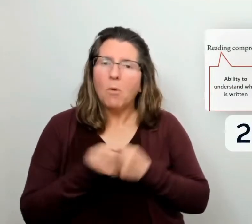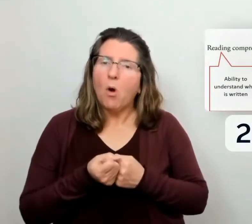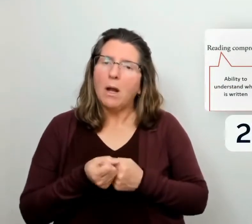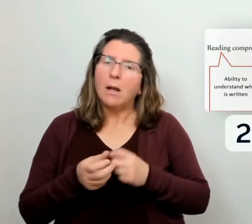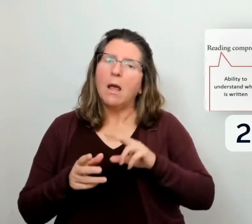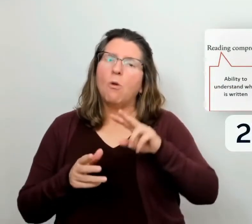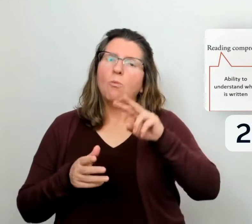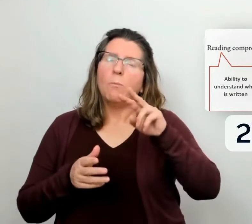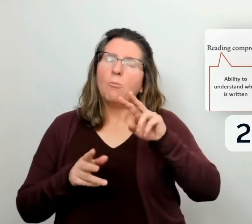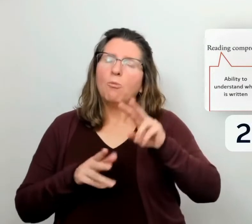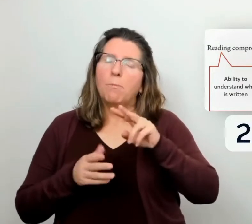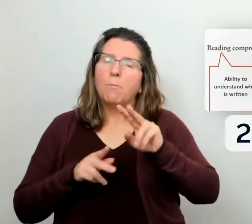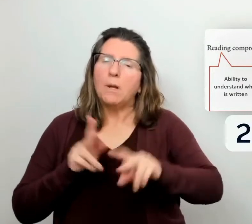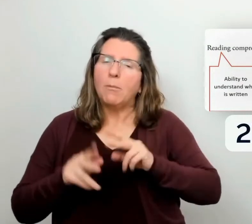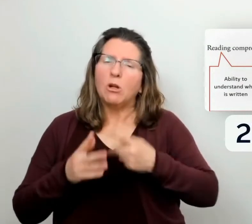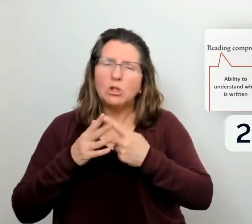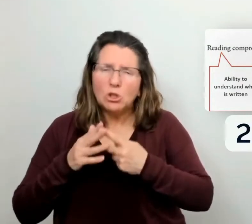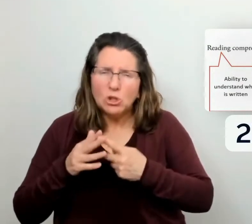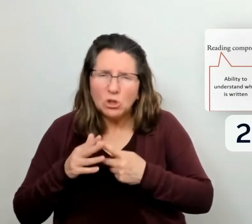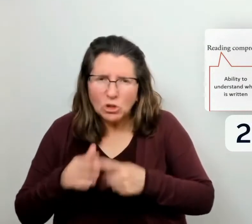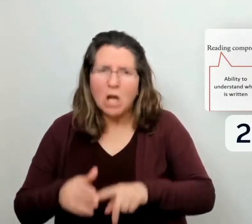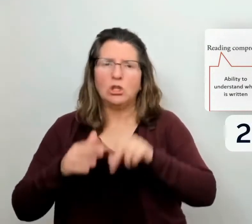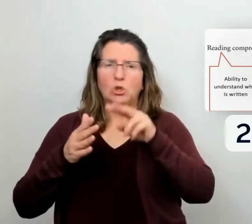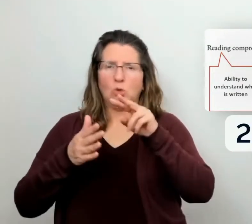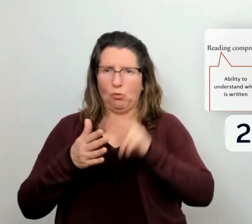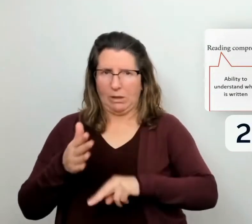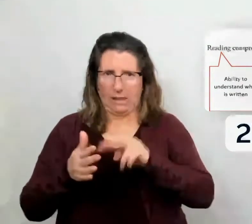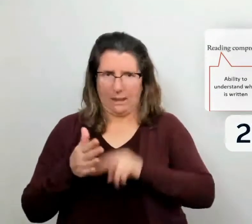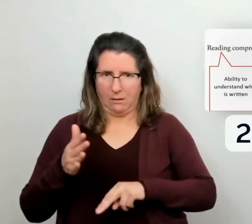Text-to-speech technology can also support emerging readers.